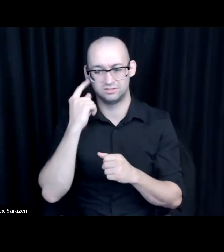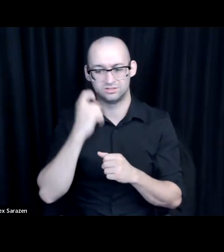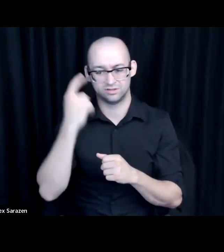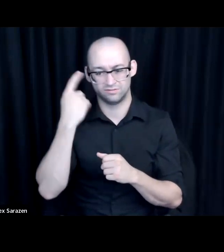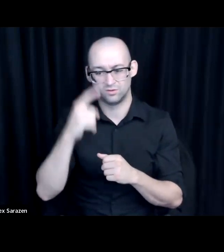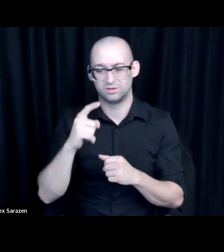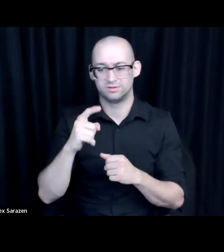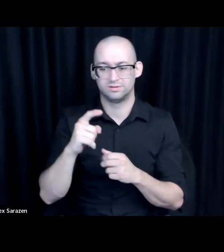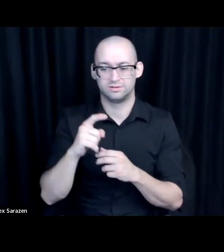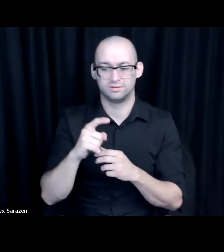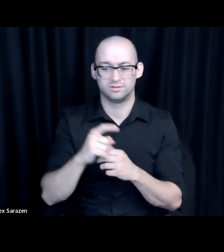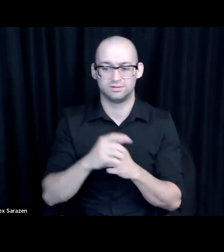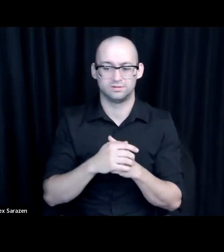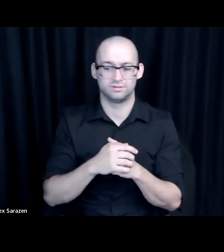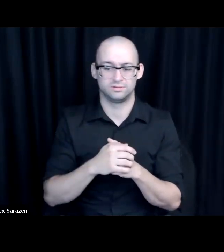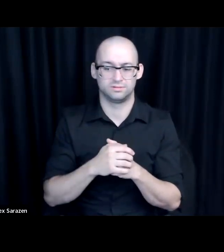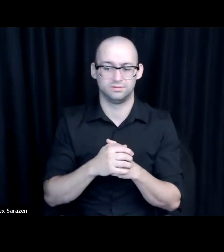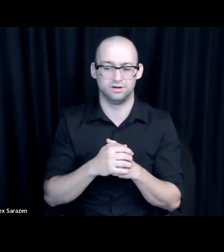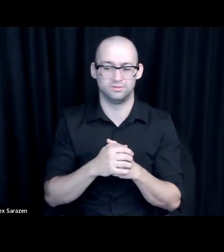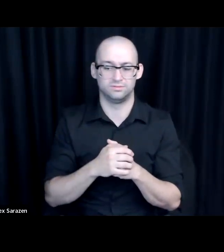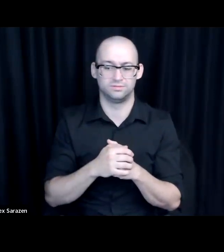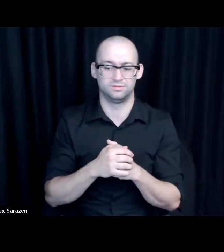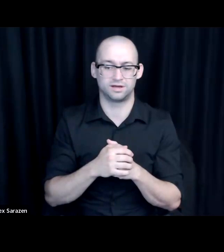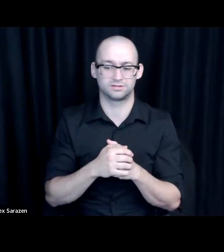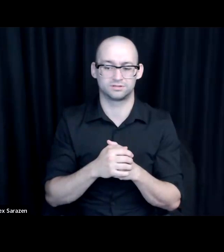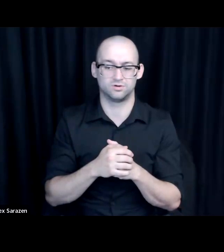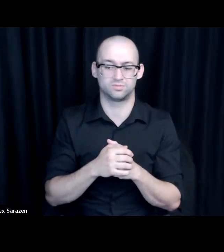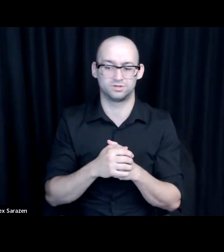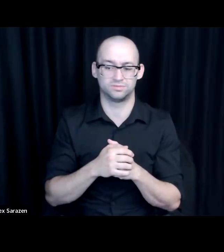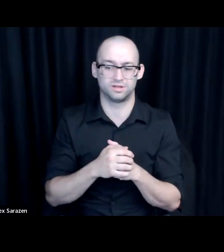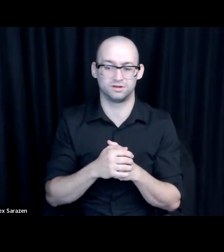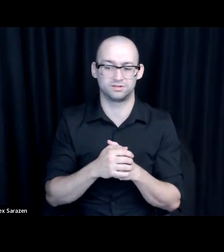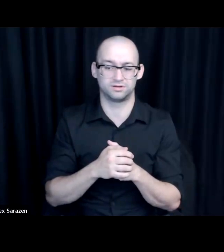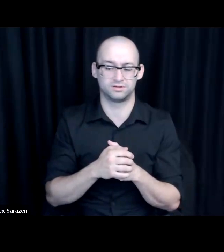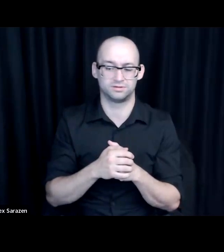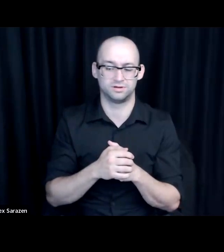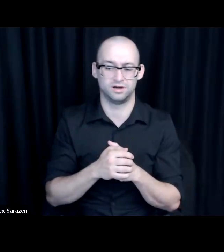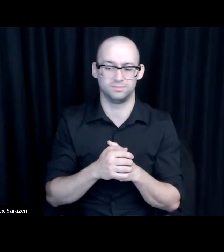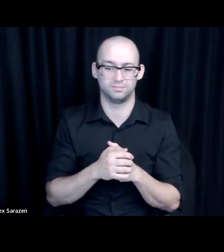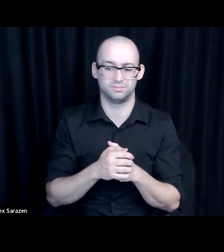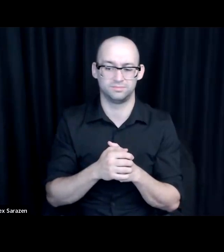like for infrastructure and service, but to have reliable and resilient infrastructure given,